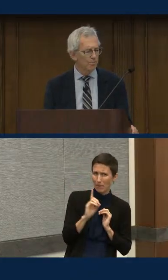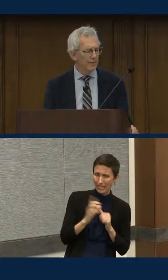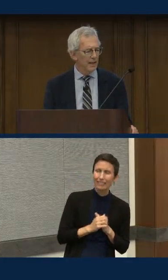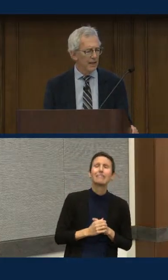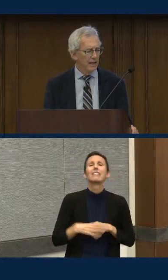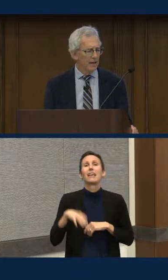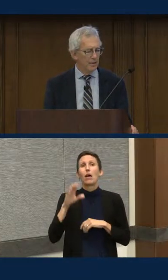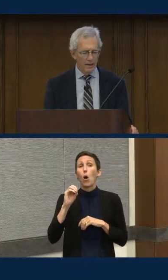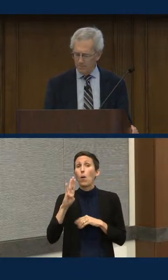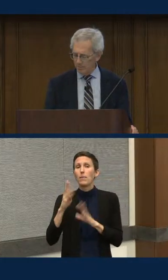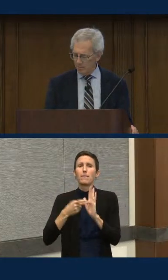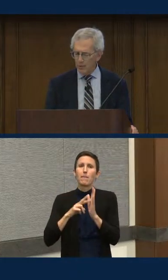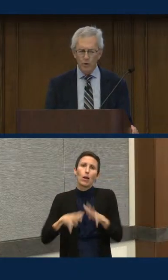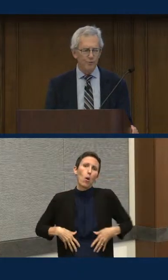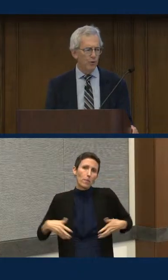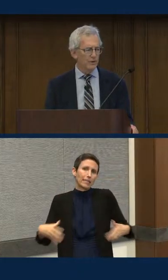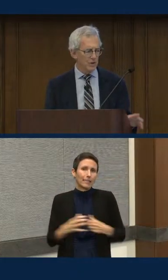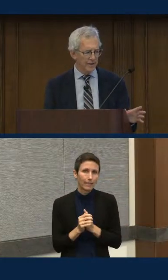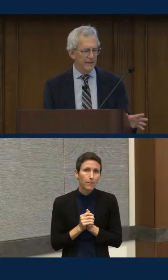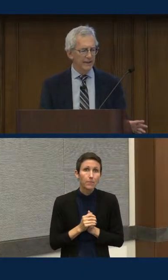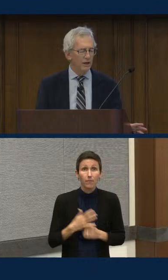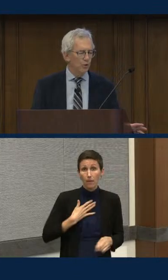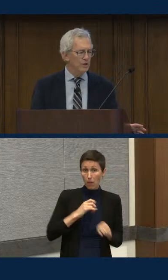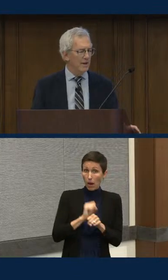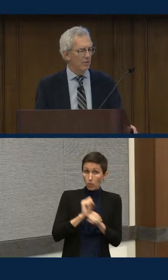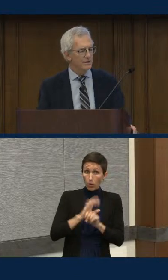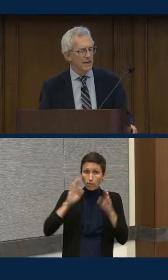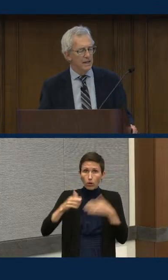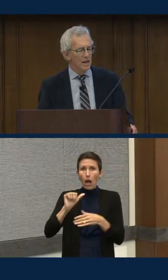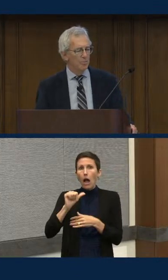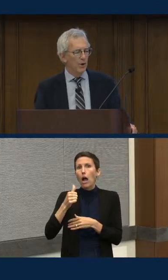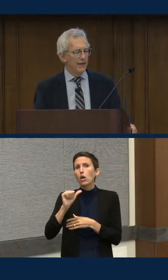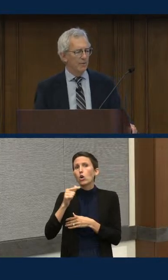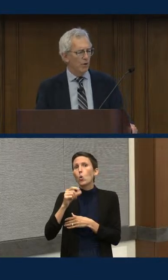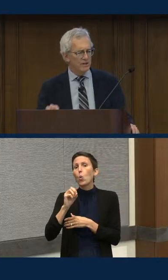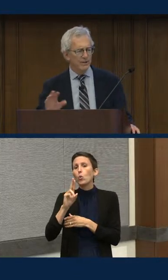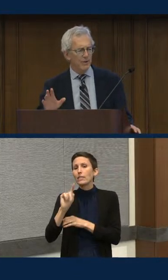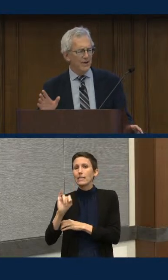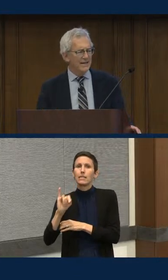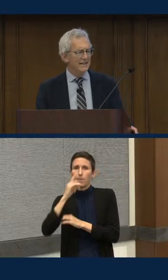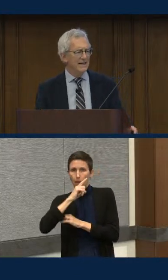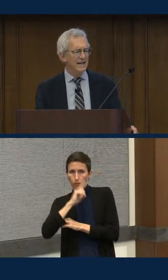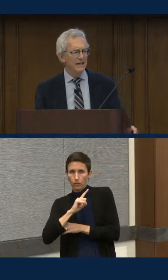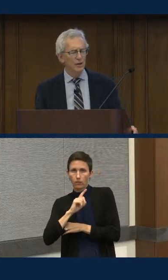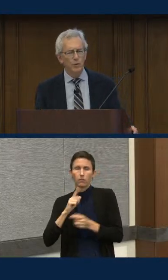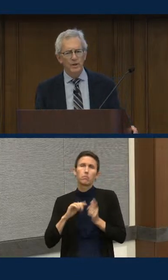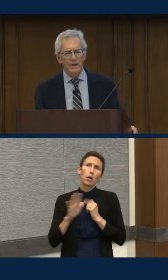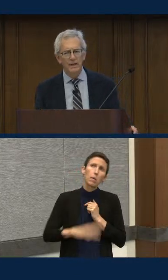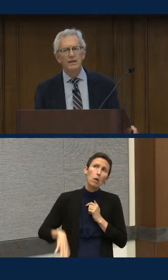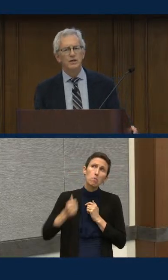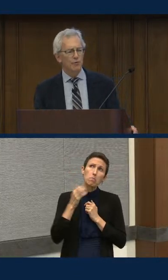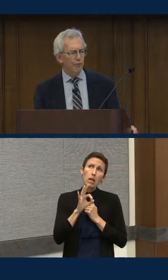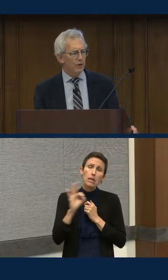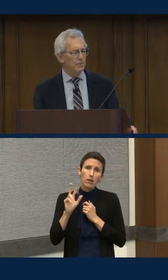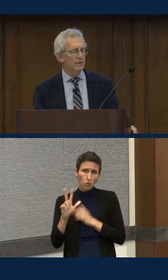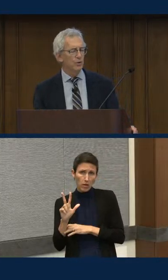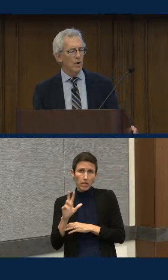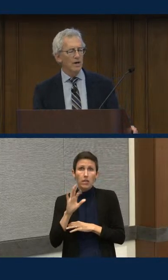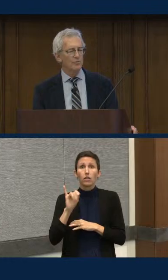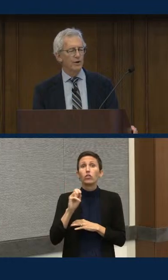obisidy and the other is diabetes, I knock used on the agouti mouse but approximately